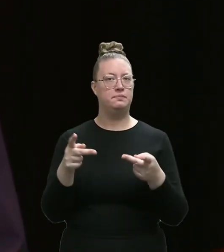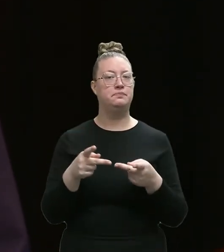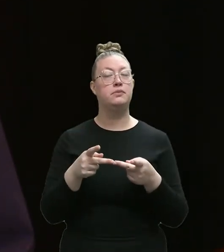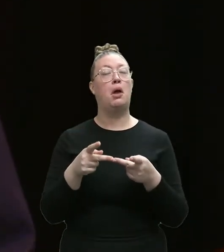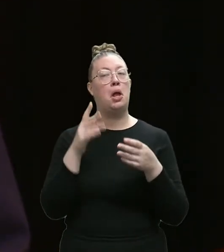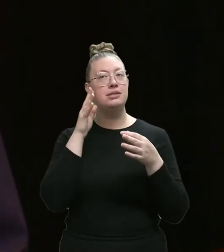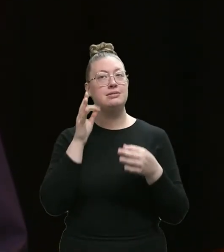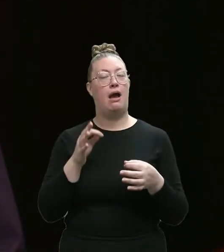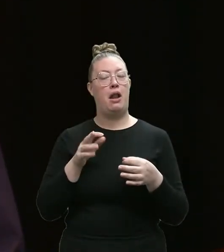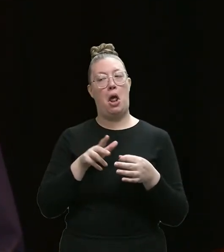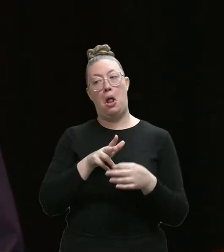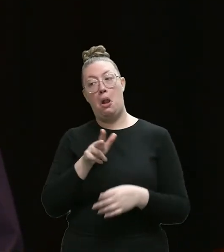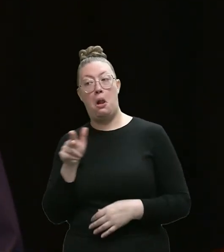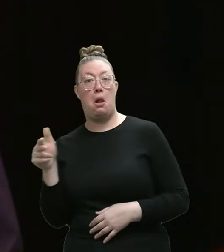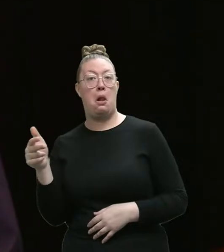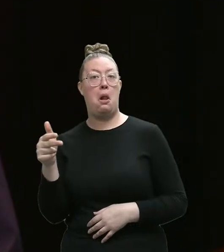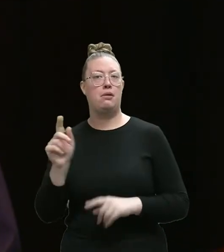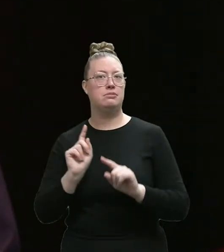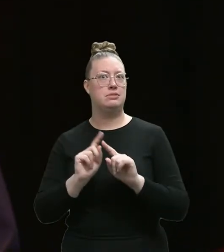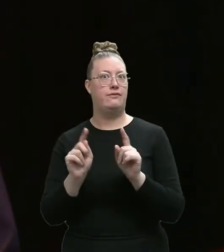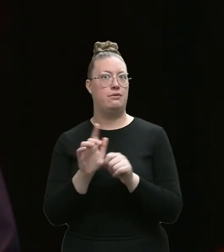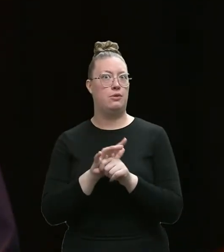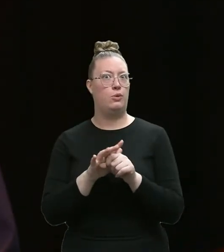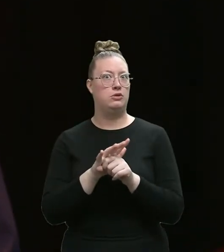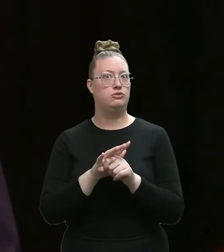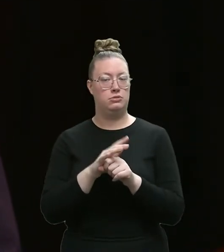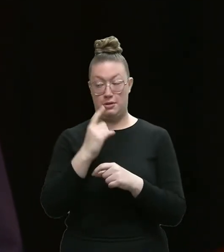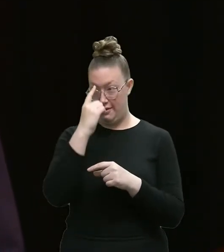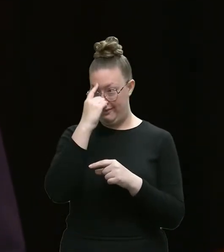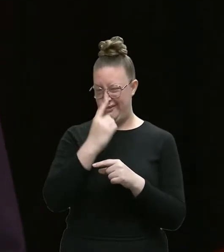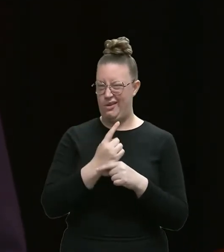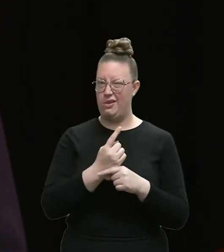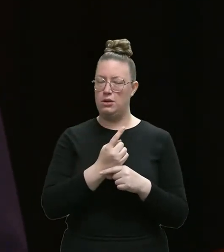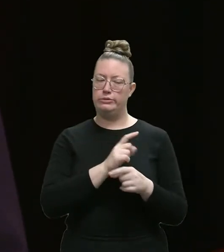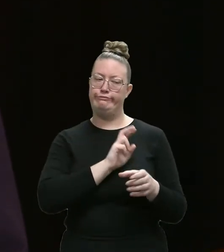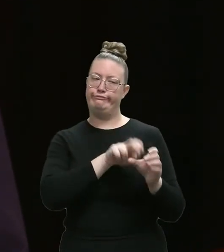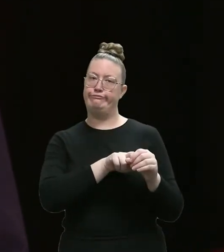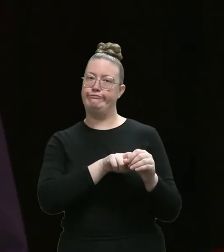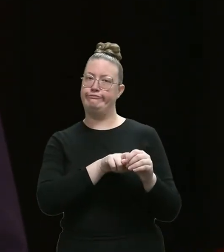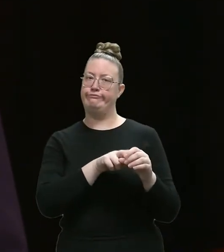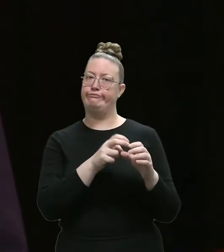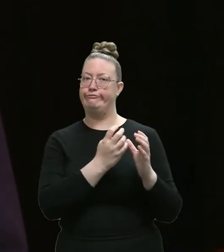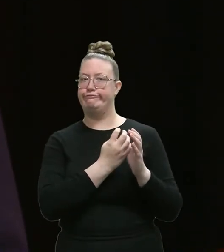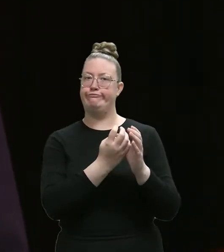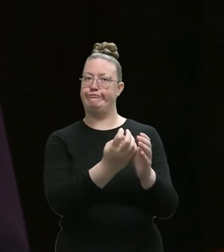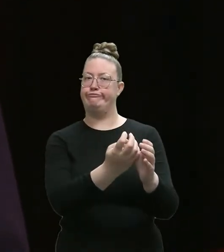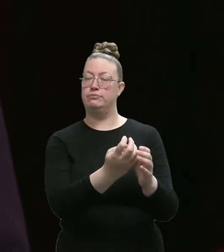recognize president of north Idaho college foundation Betty Becker.